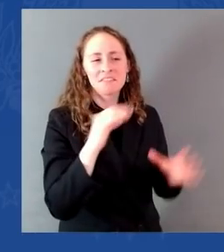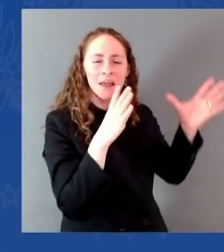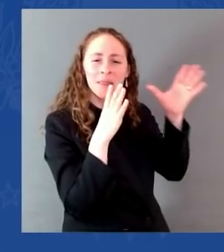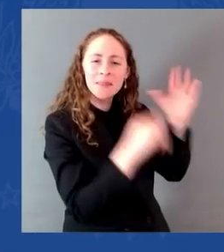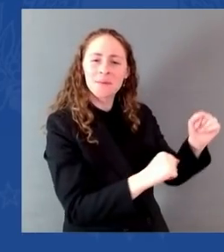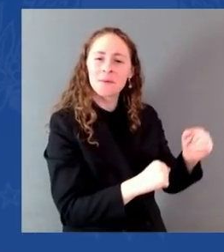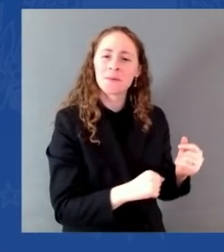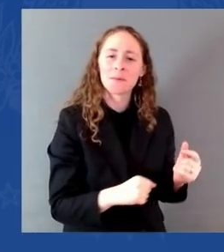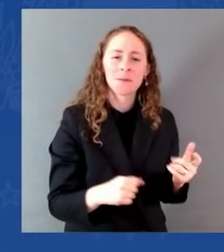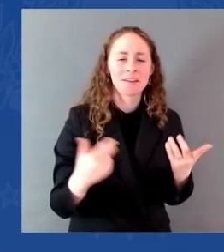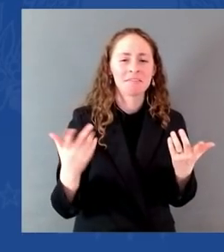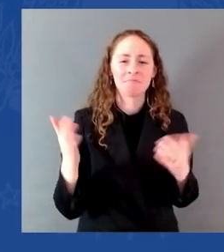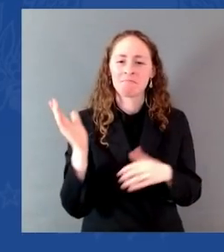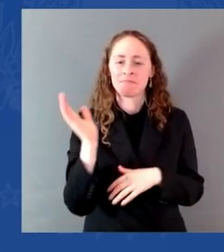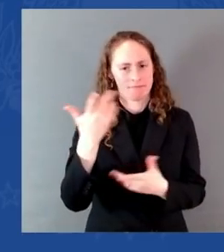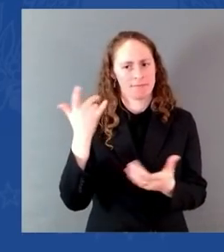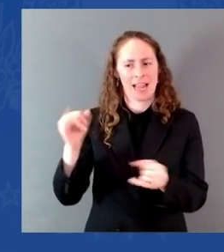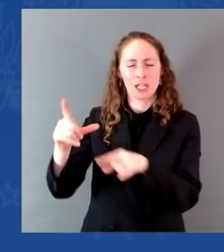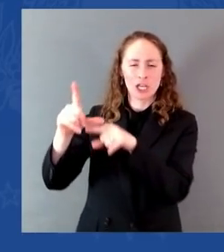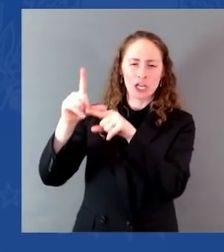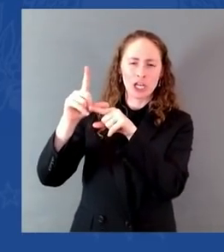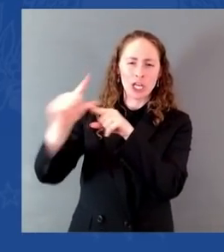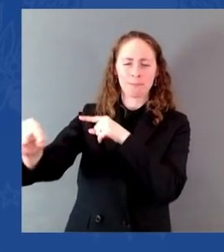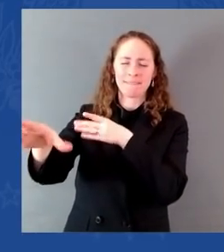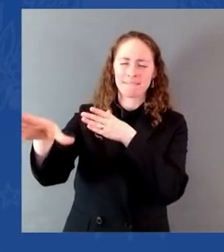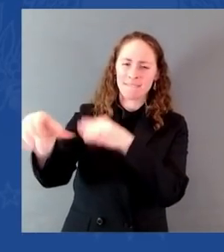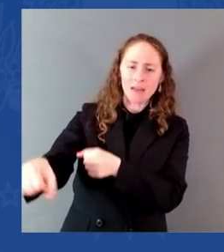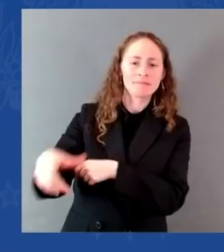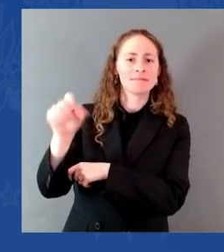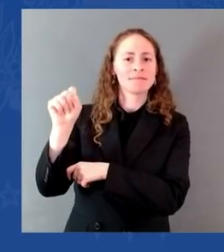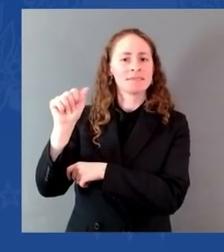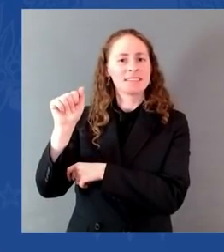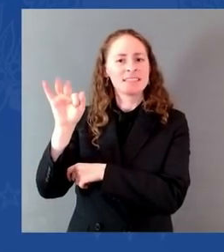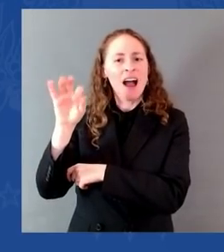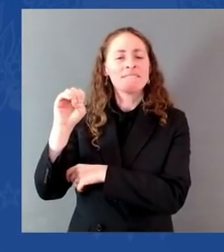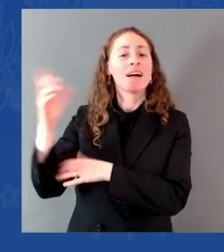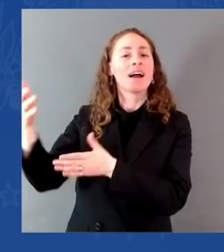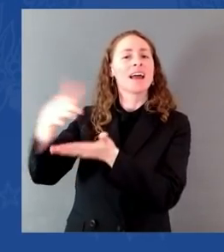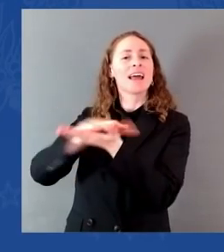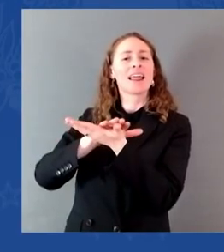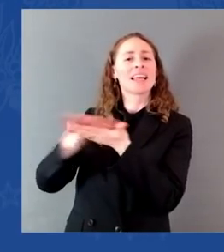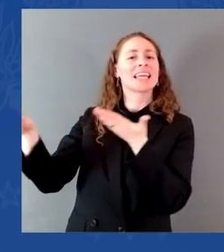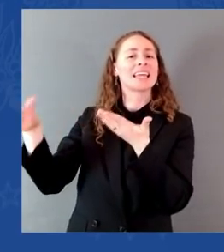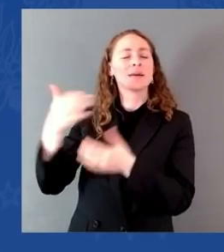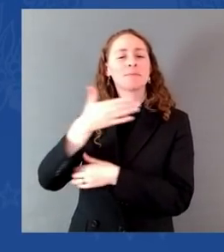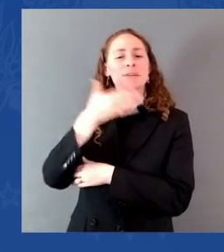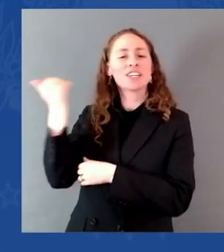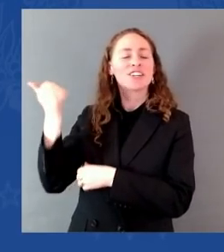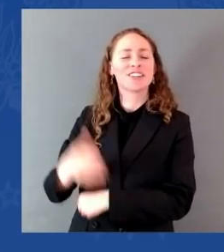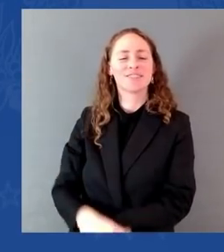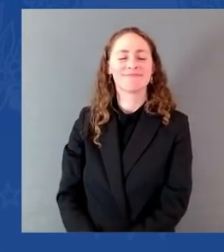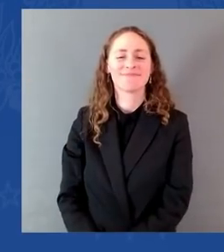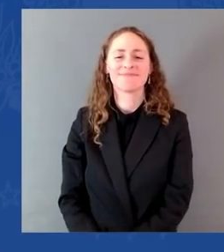with your "zero-fare, zero-emission" buses. Electric buses you're adding to the fleet --